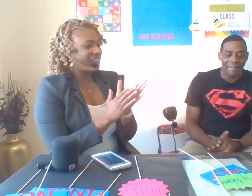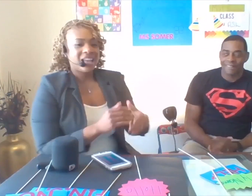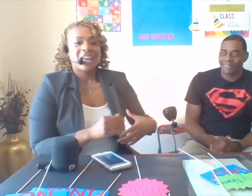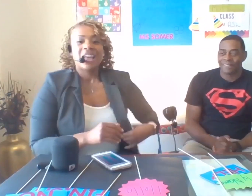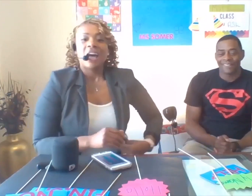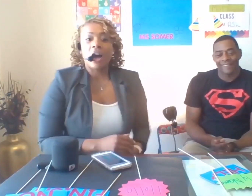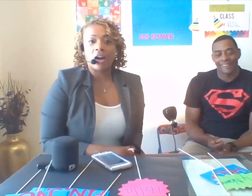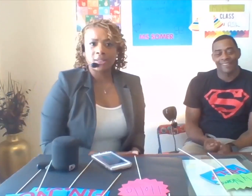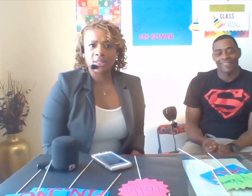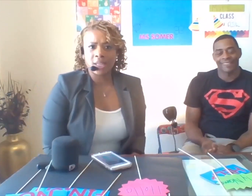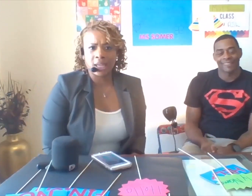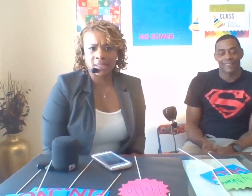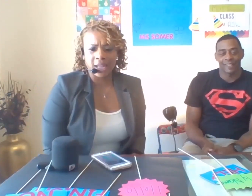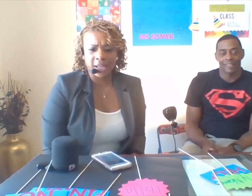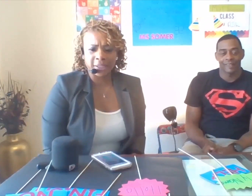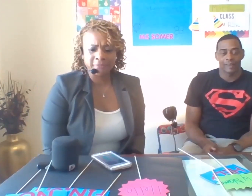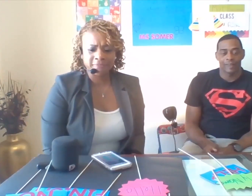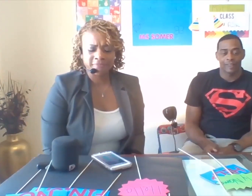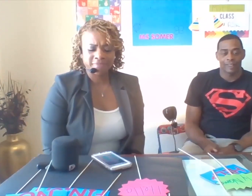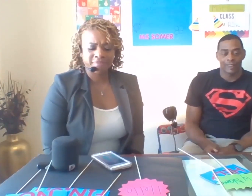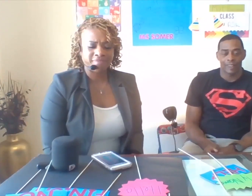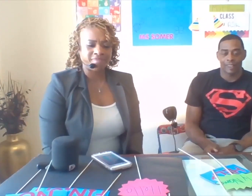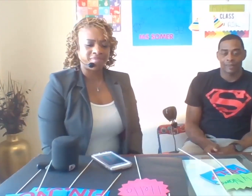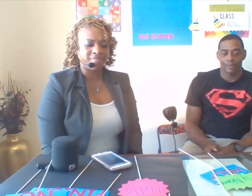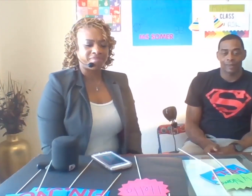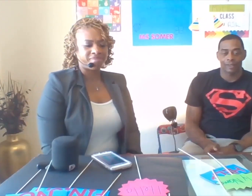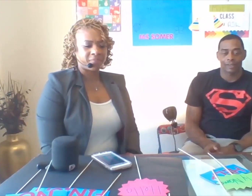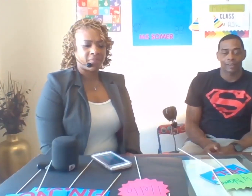our second side